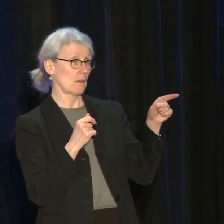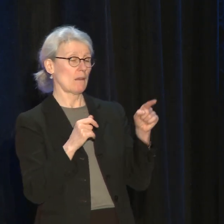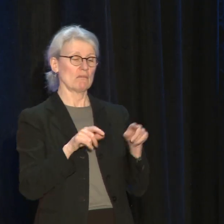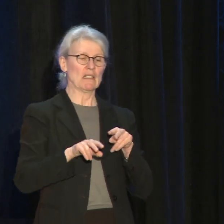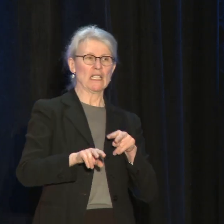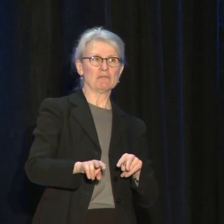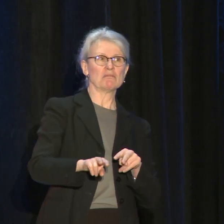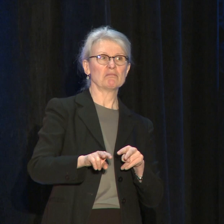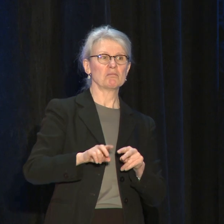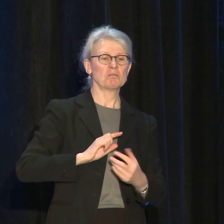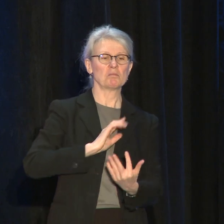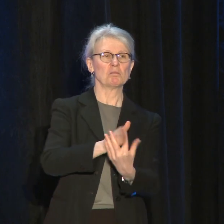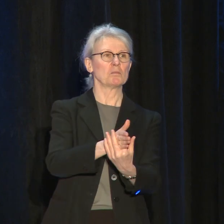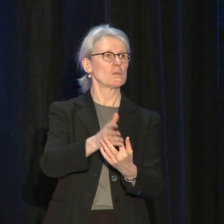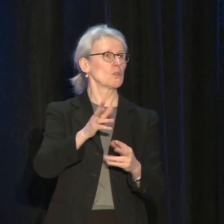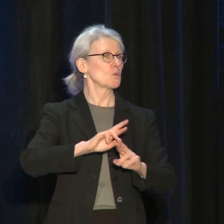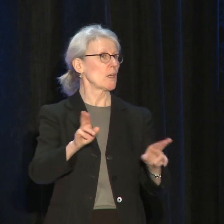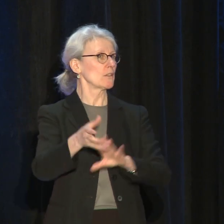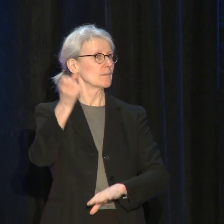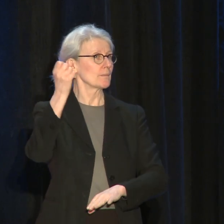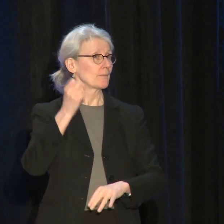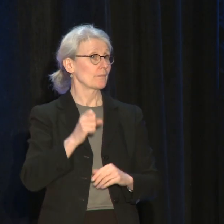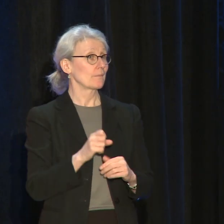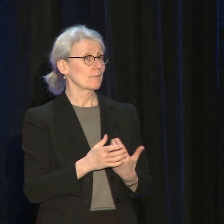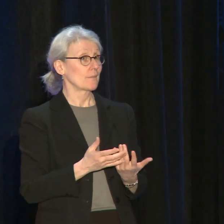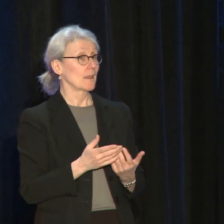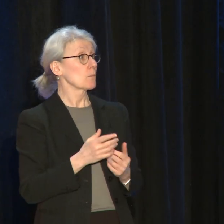families and communities where they don't even know what this system is.